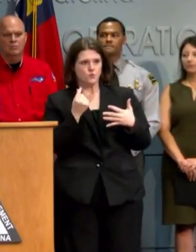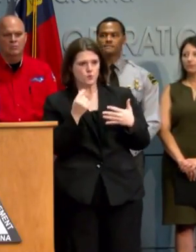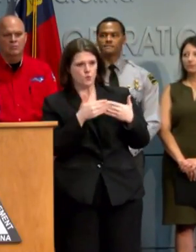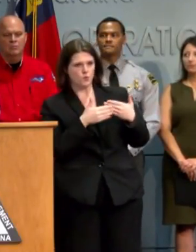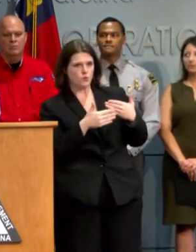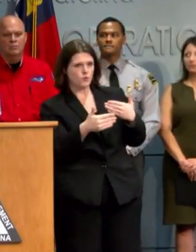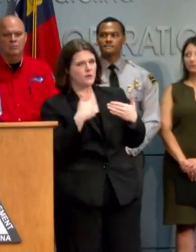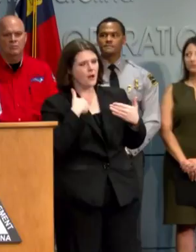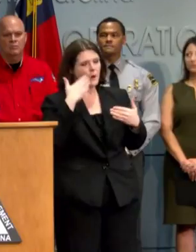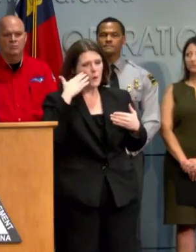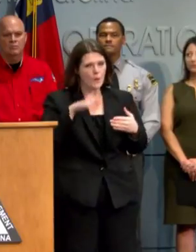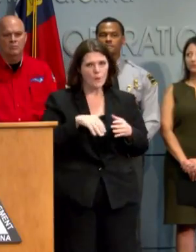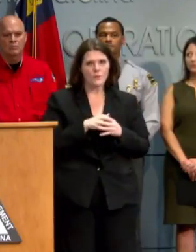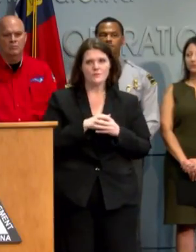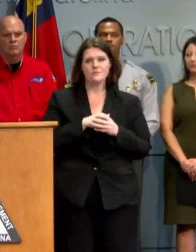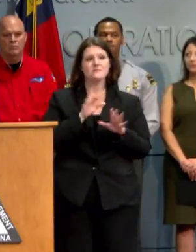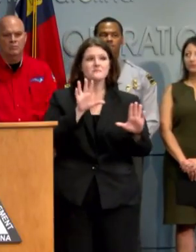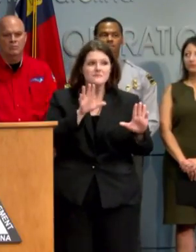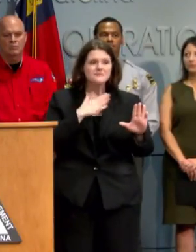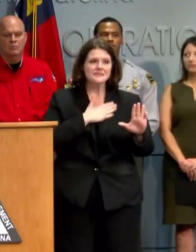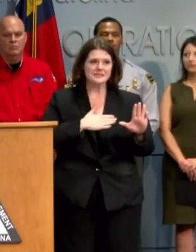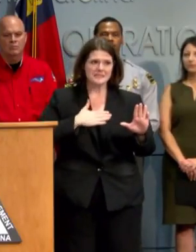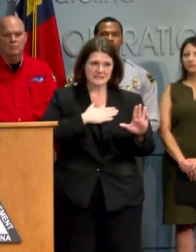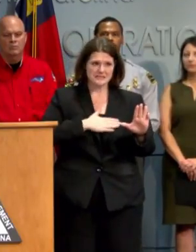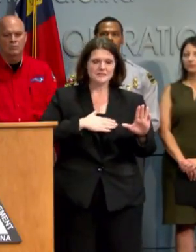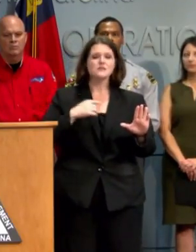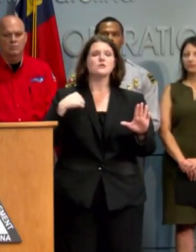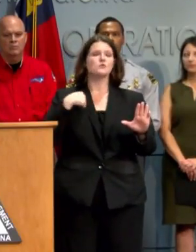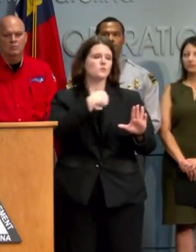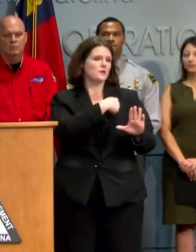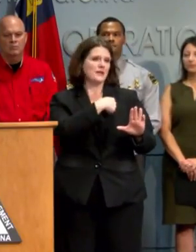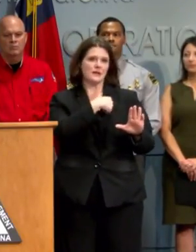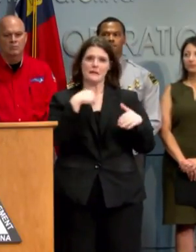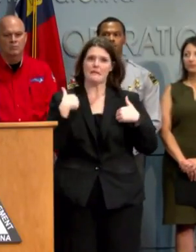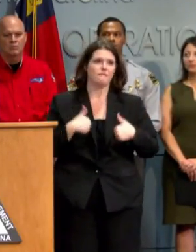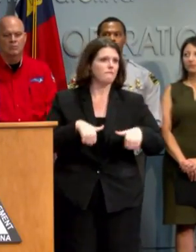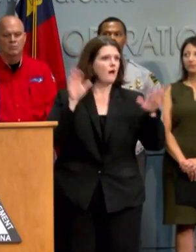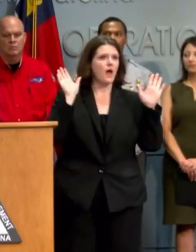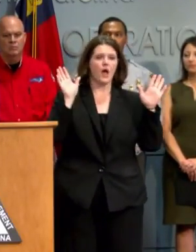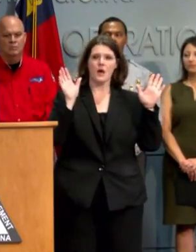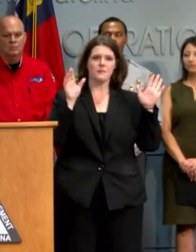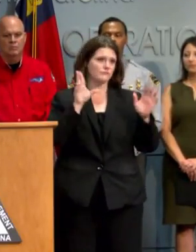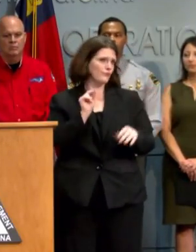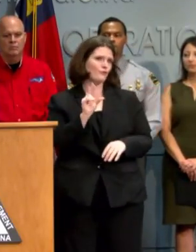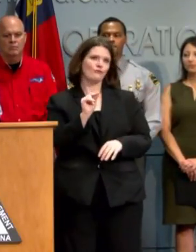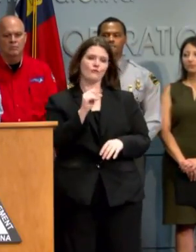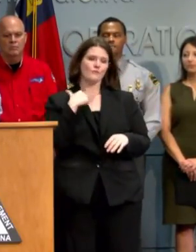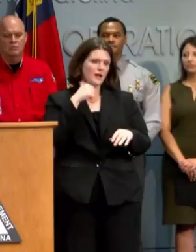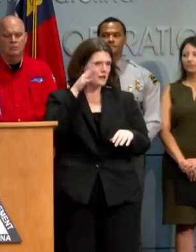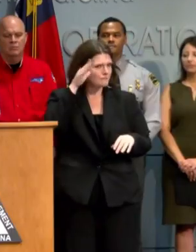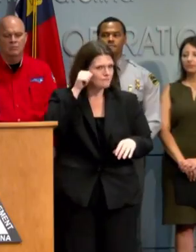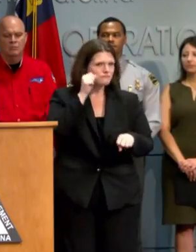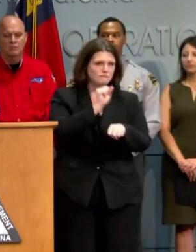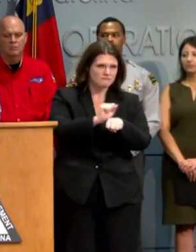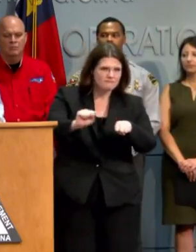I KNOW MANY PEOPLE ARE TIRED OF THE PRESENT, AND ARE SCARED OF THE FUTURE.